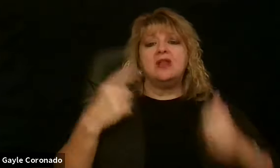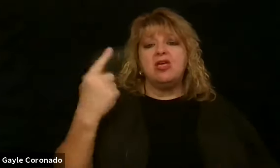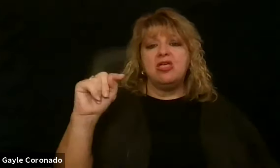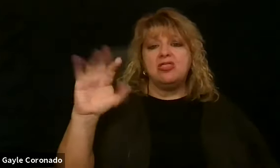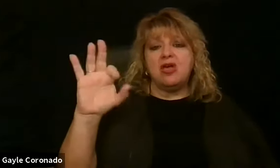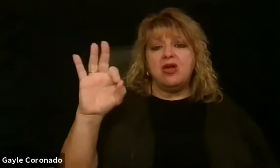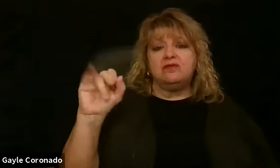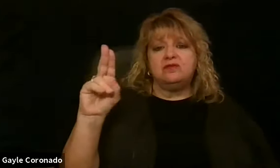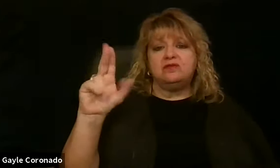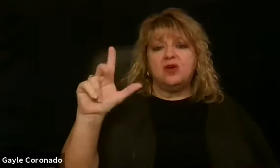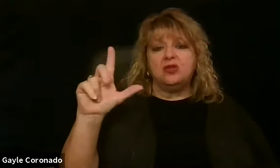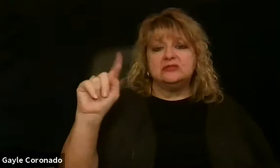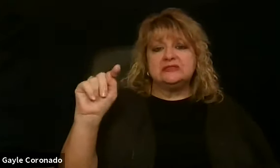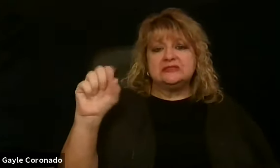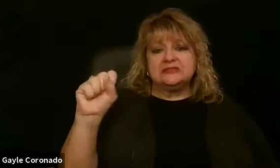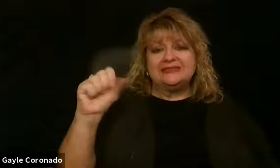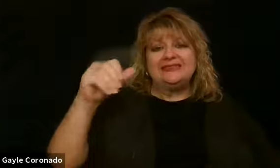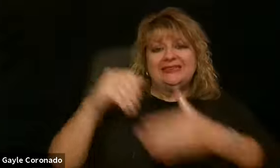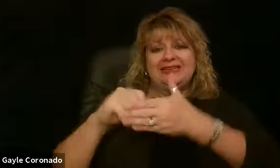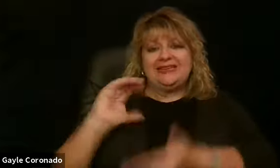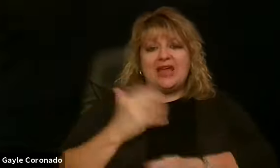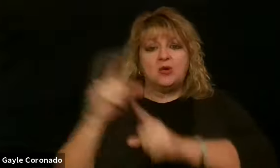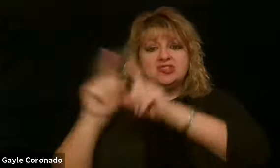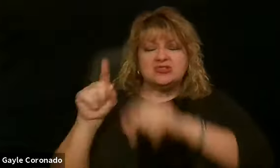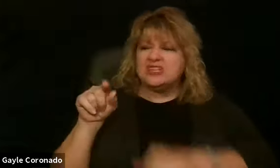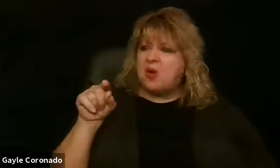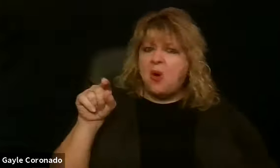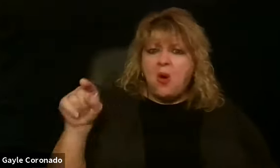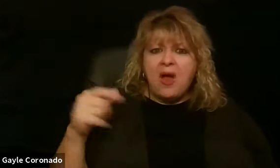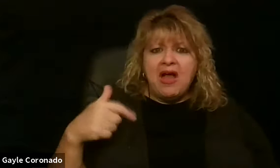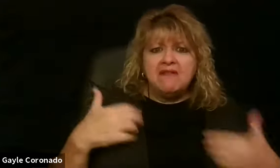head they had diagnosed me with lung cancer which is not my issue.